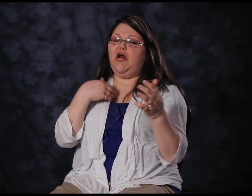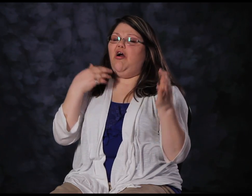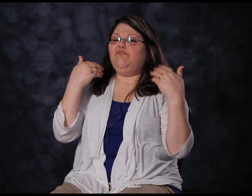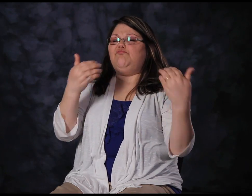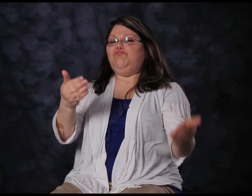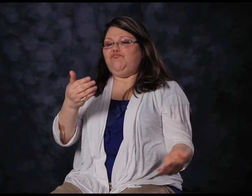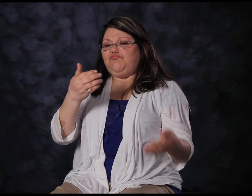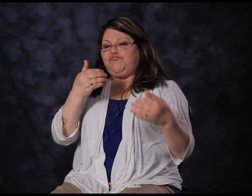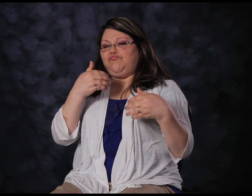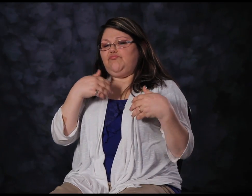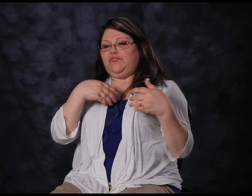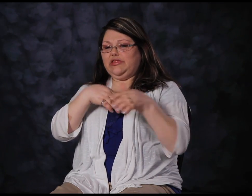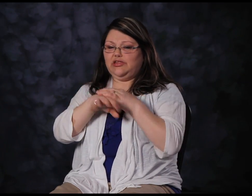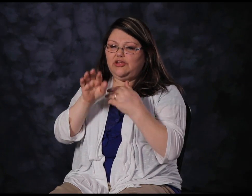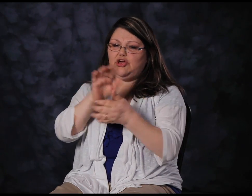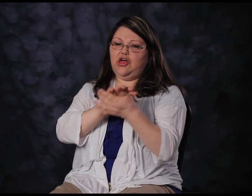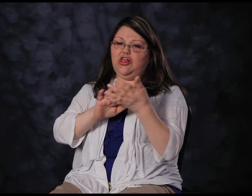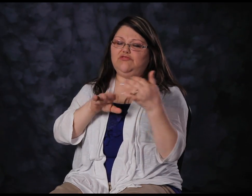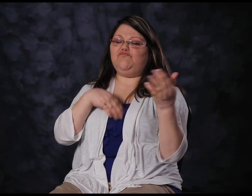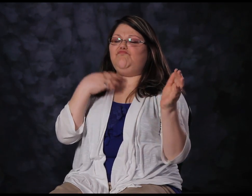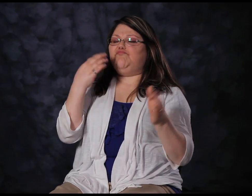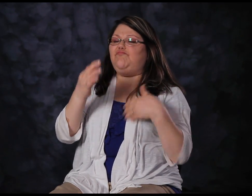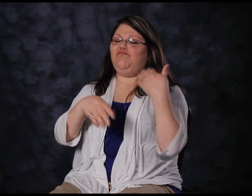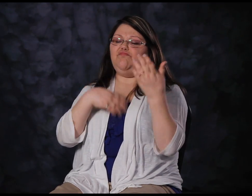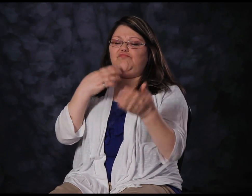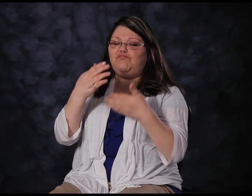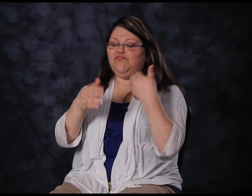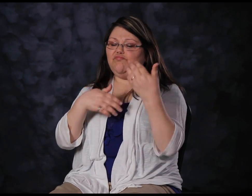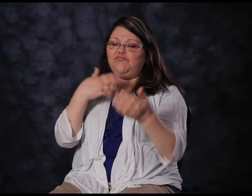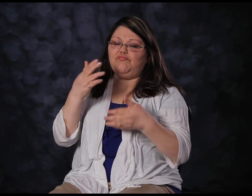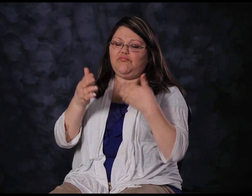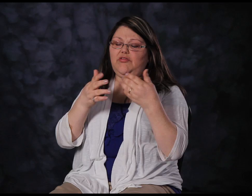I realized I would be the first, so that became my motivation.